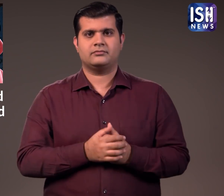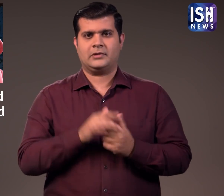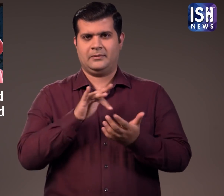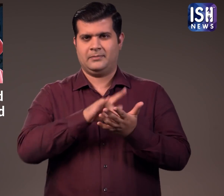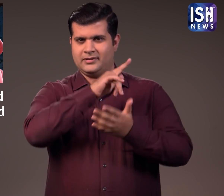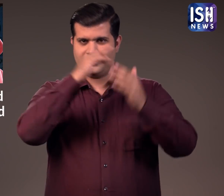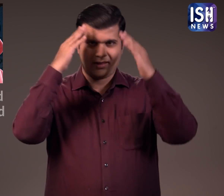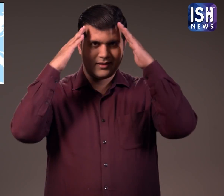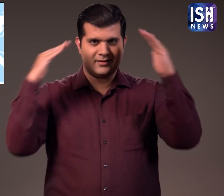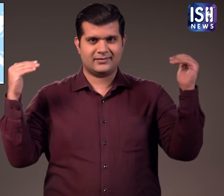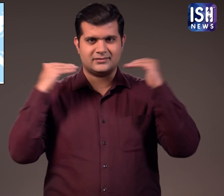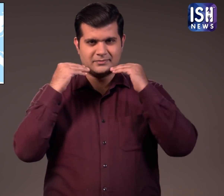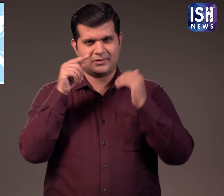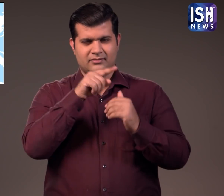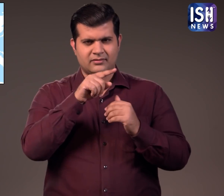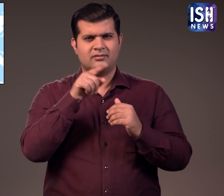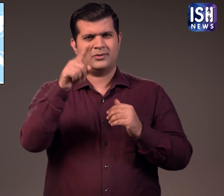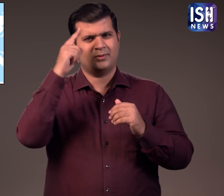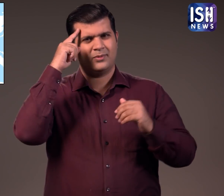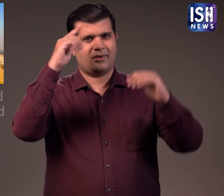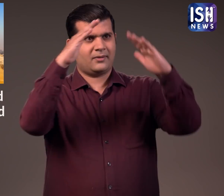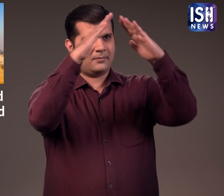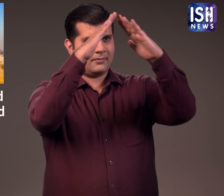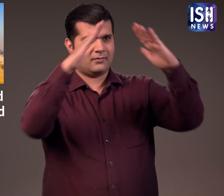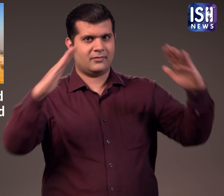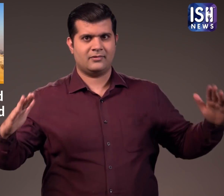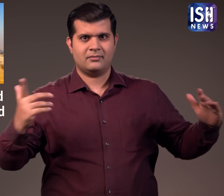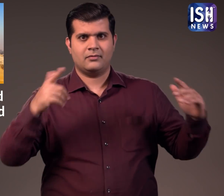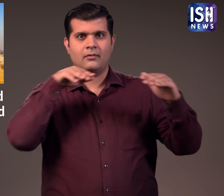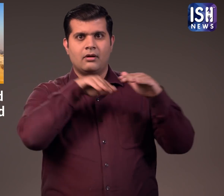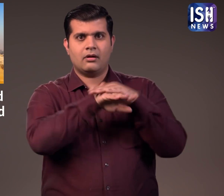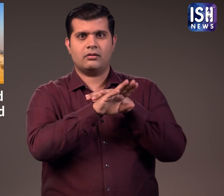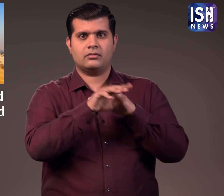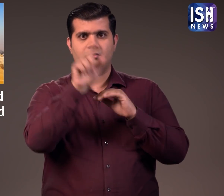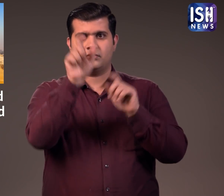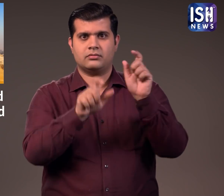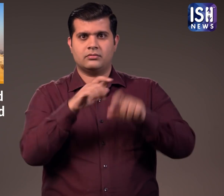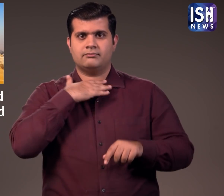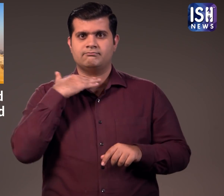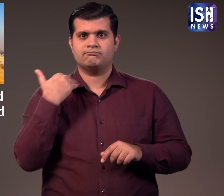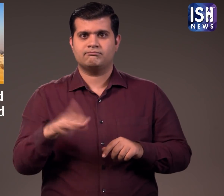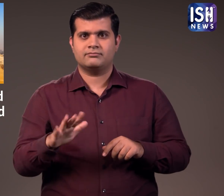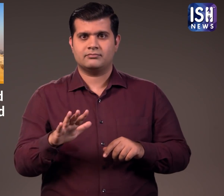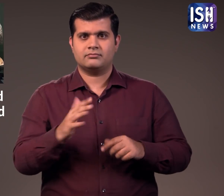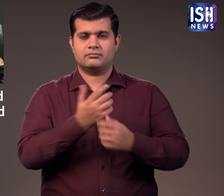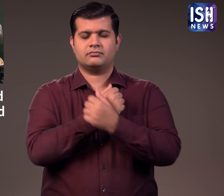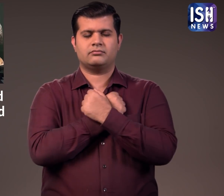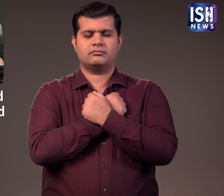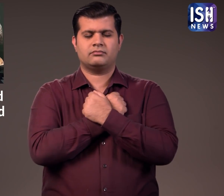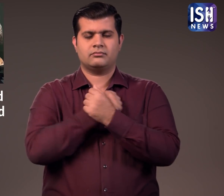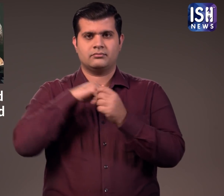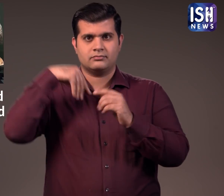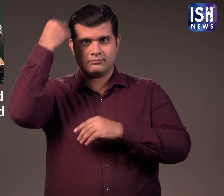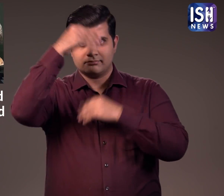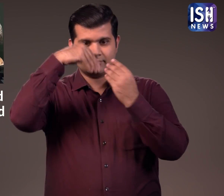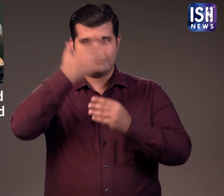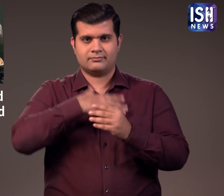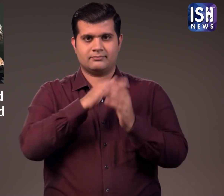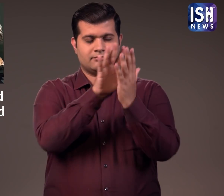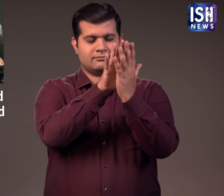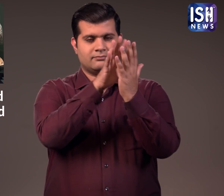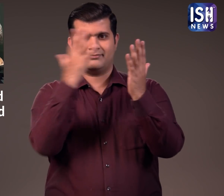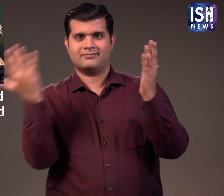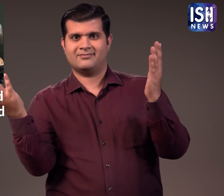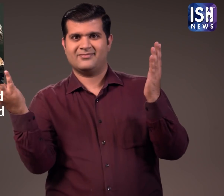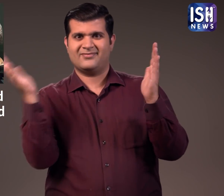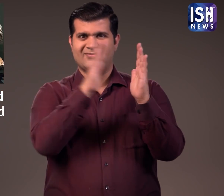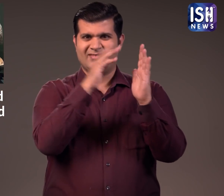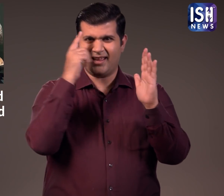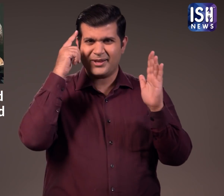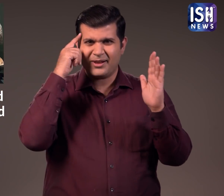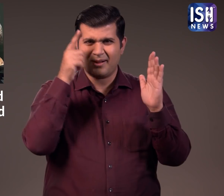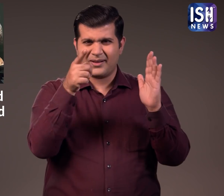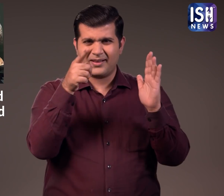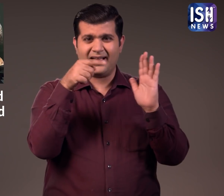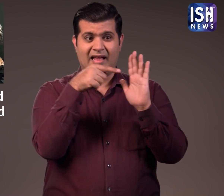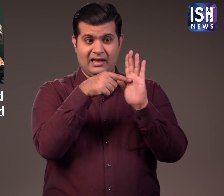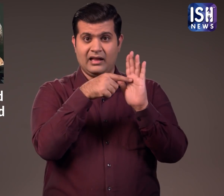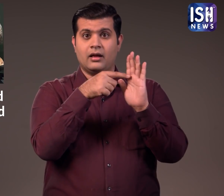You know about the Mummies found in the sarcophagus in Egypt.